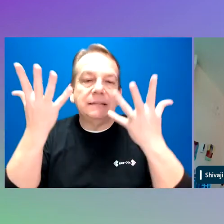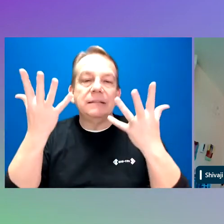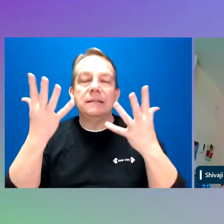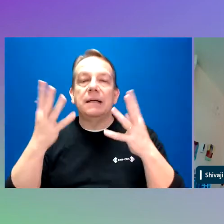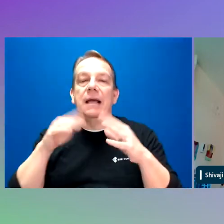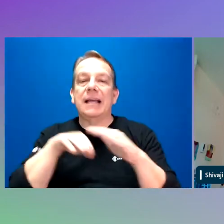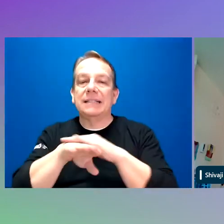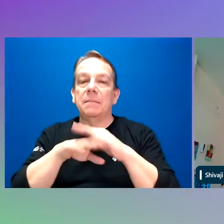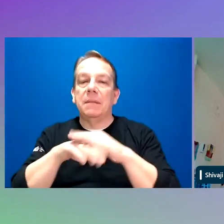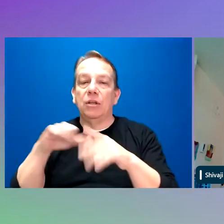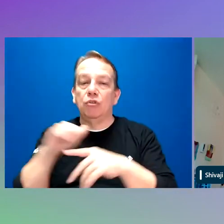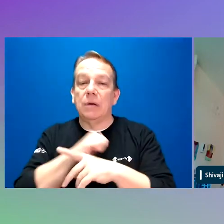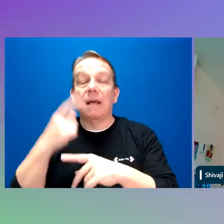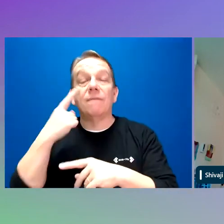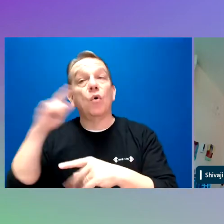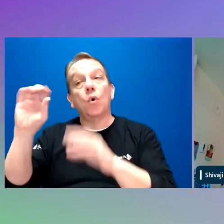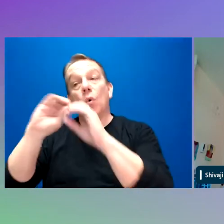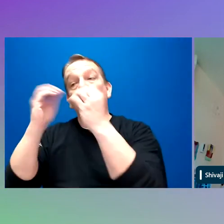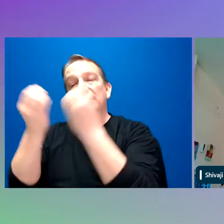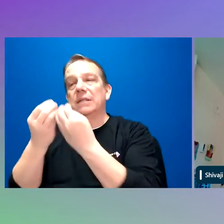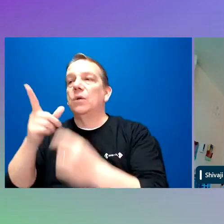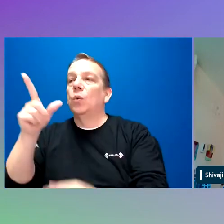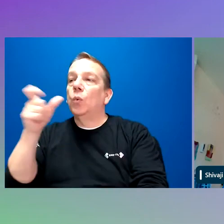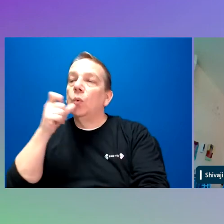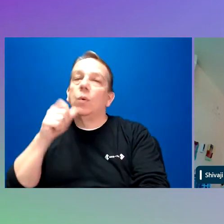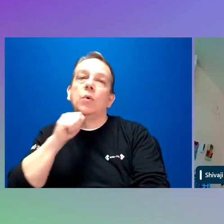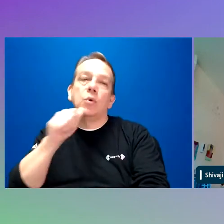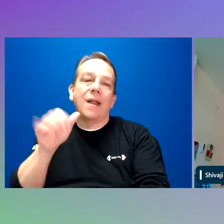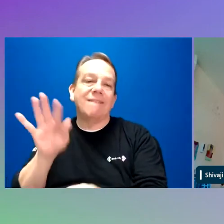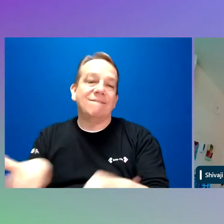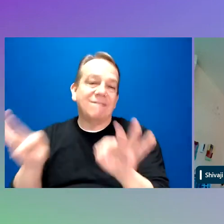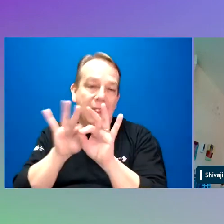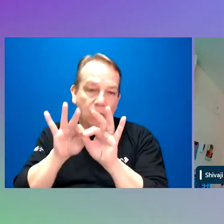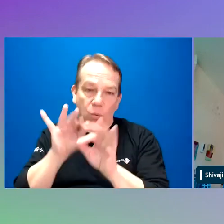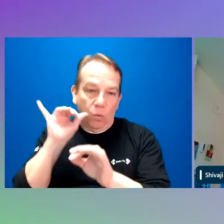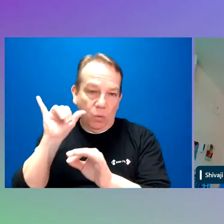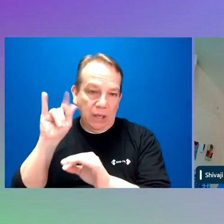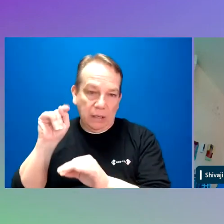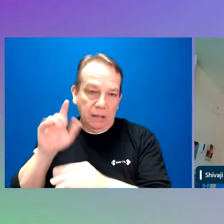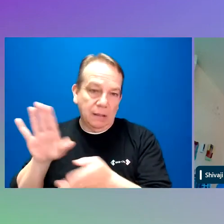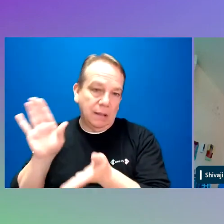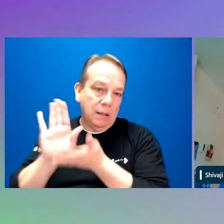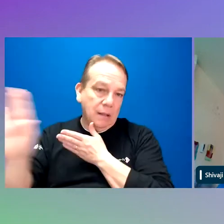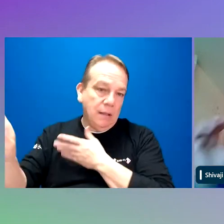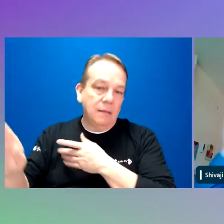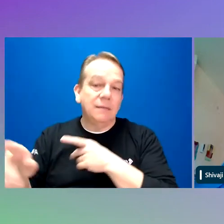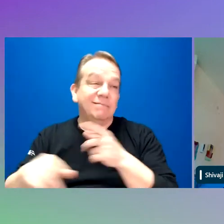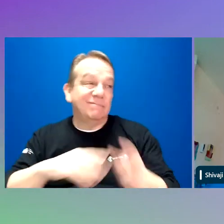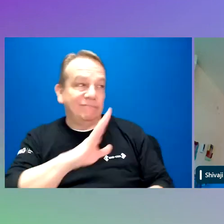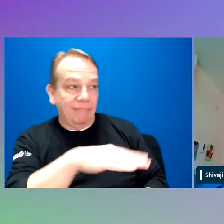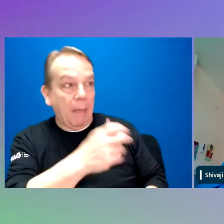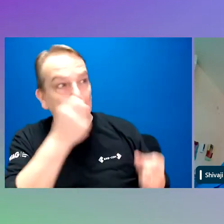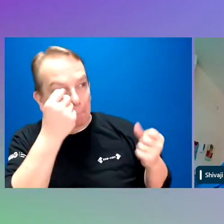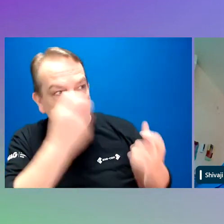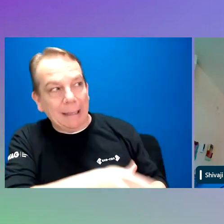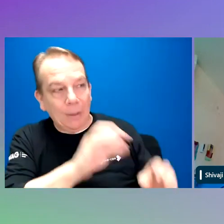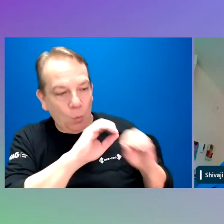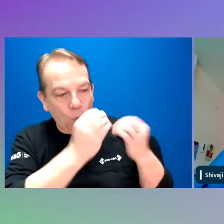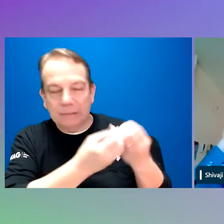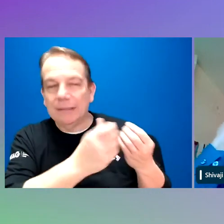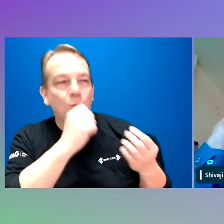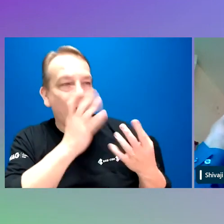Lots of organizations are